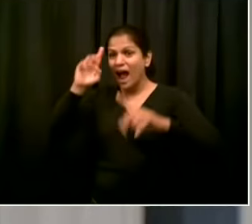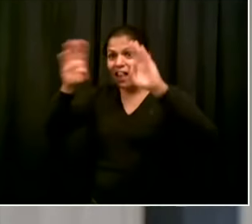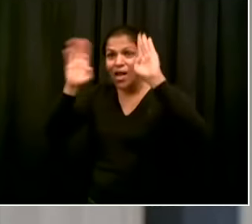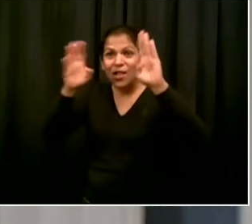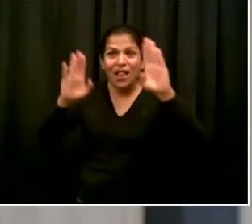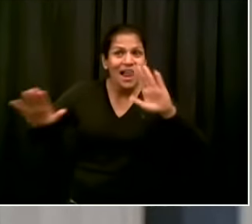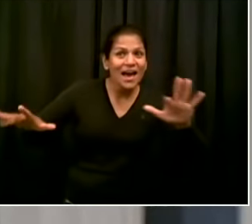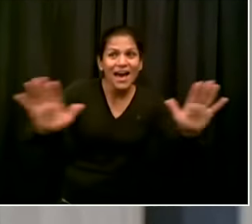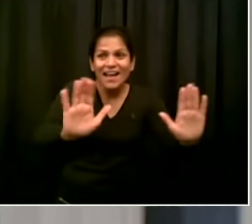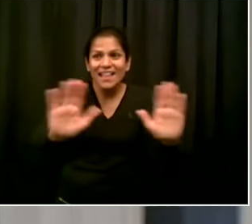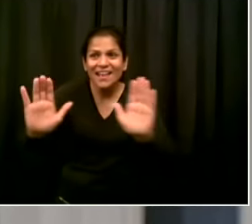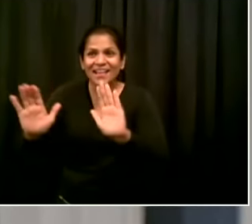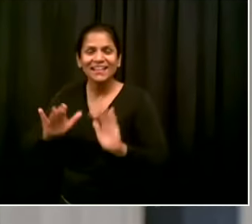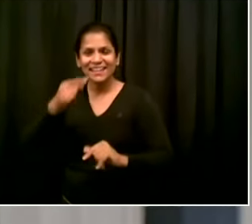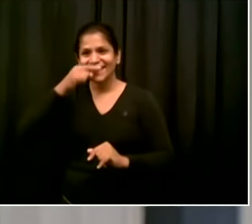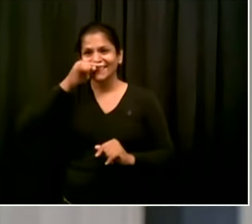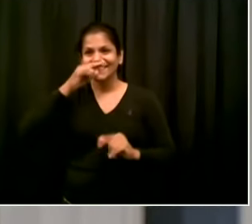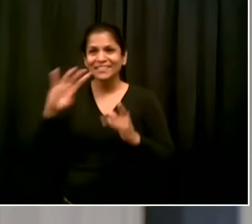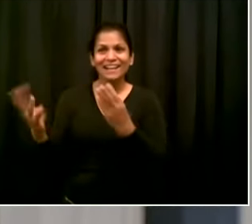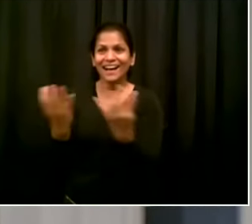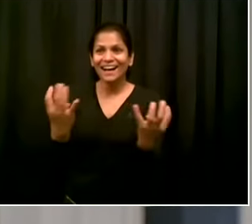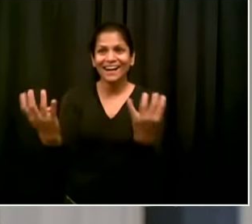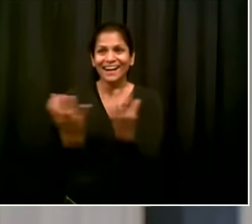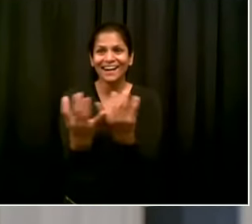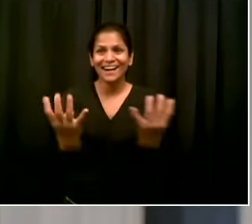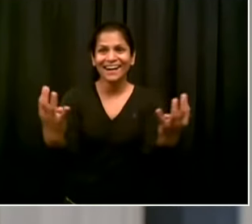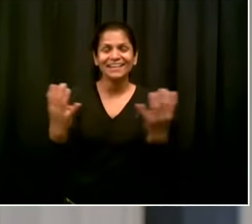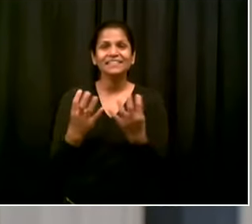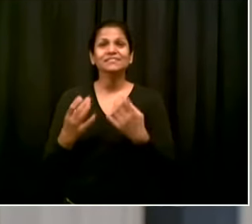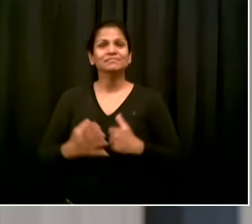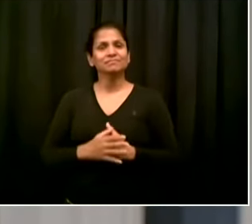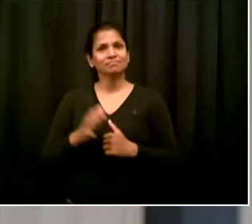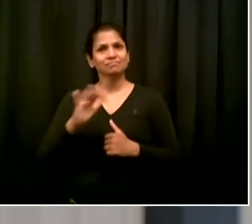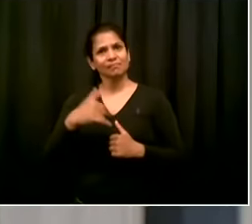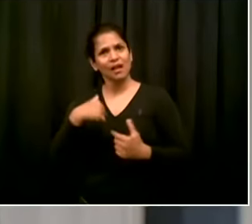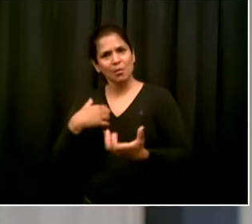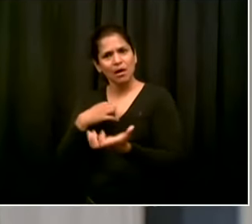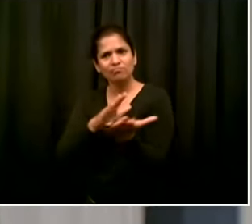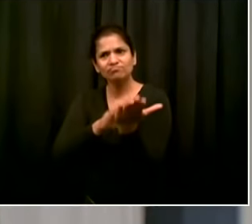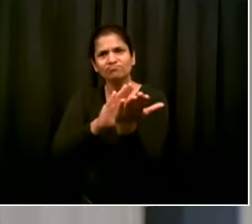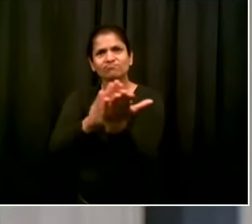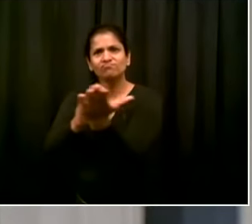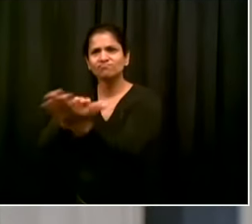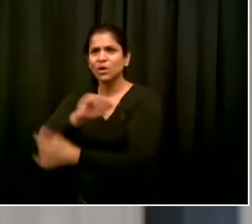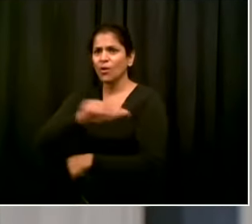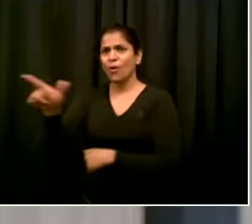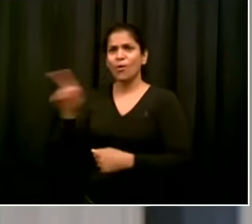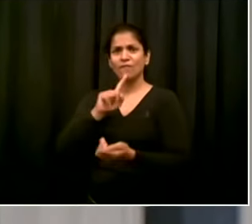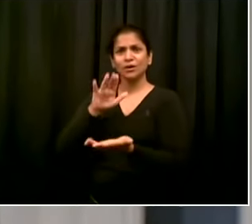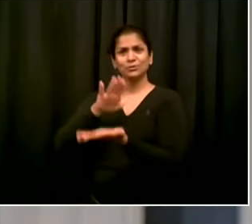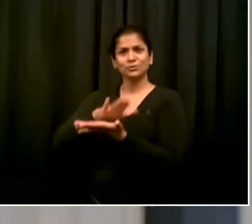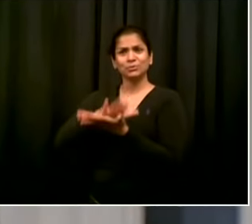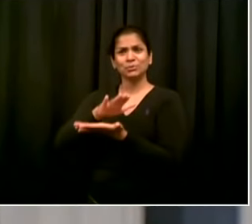LEVEL. THE FIRST DYSA ARE NOT GOING TO BE EVEYRTHING THAT WE WANT THEM TO BE.